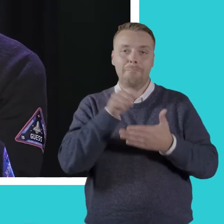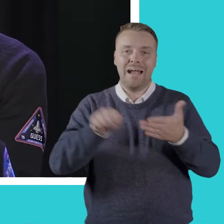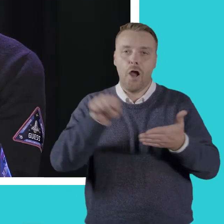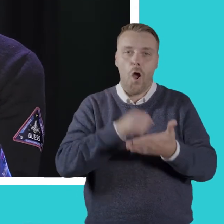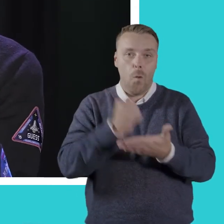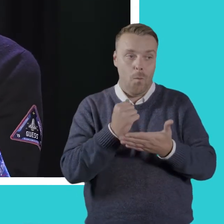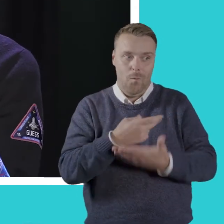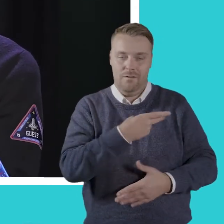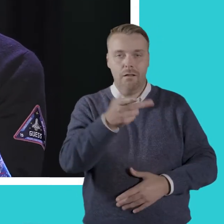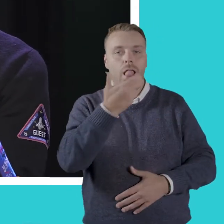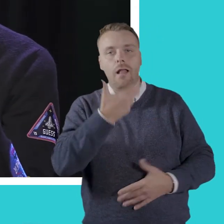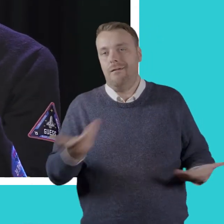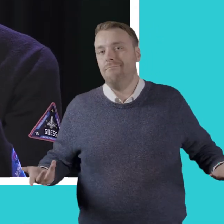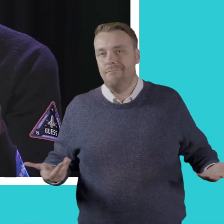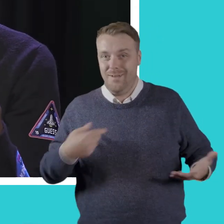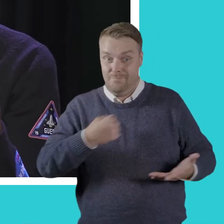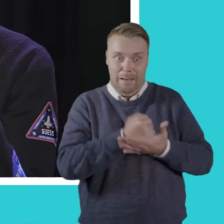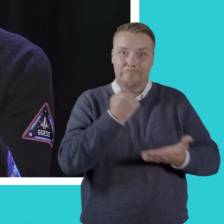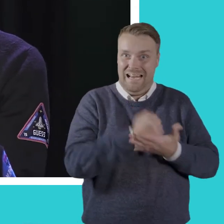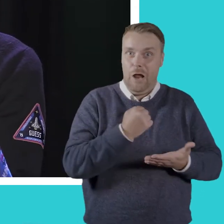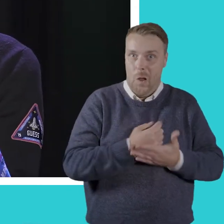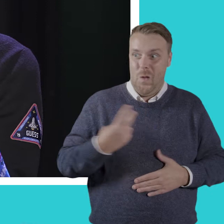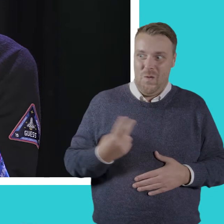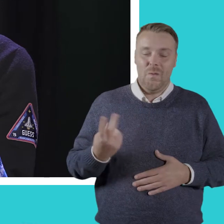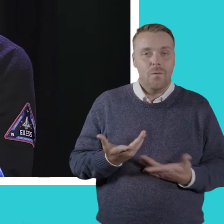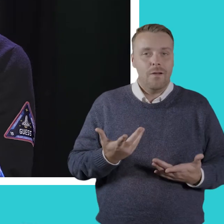we played bingo teenagers playing bingo but we played bingo together and stuff like that's so